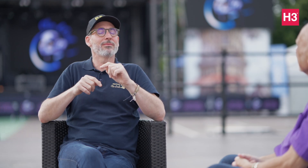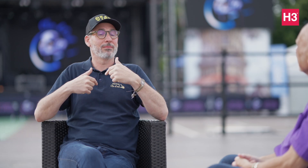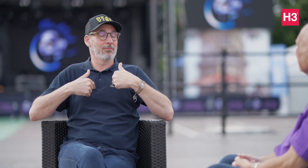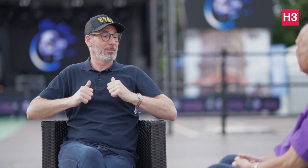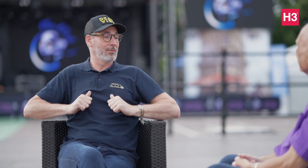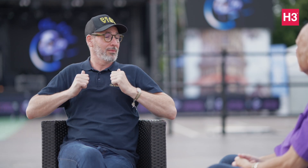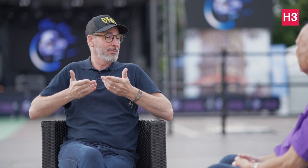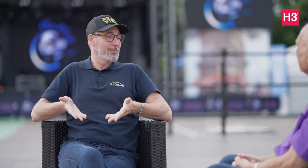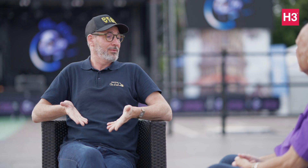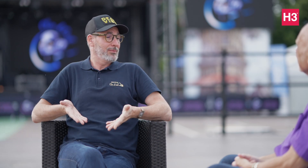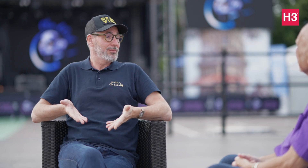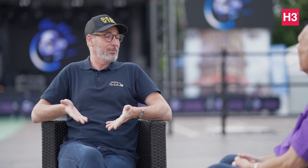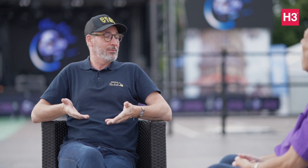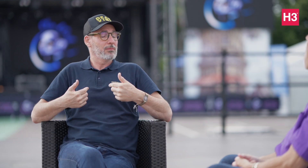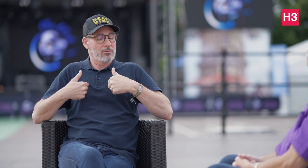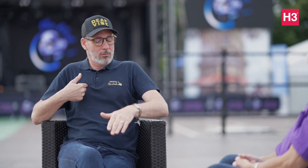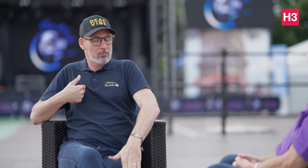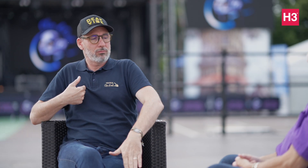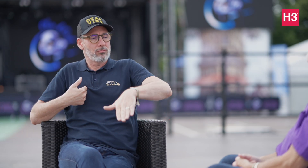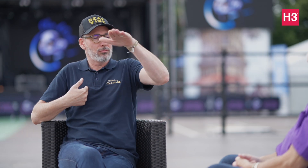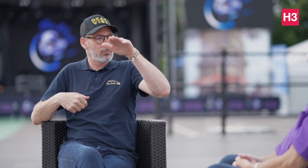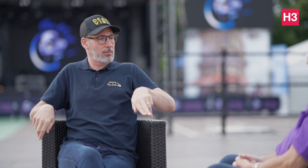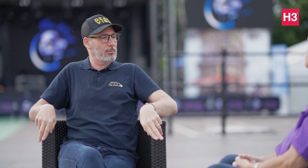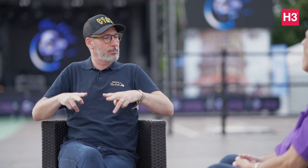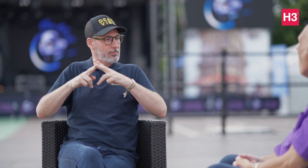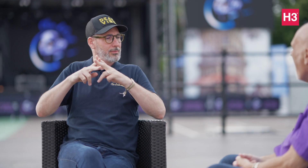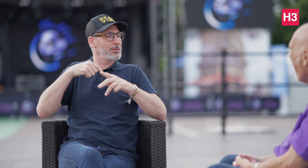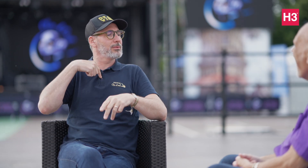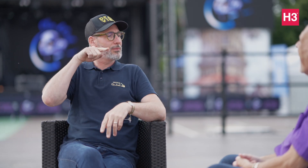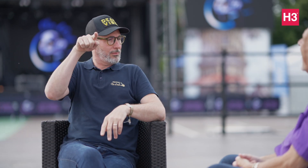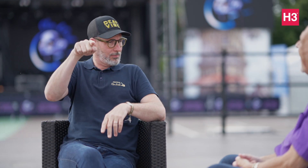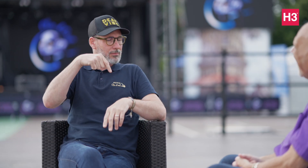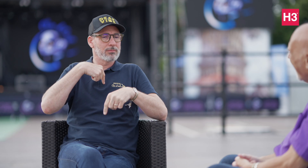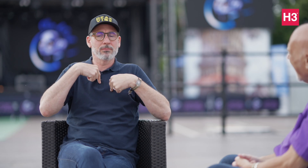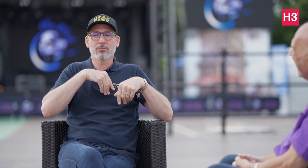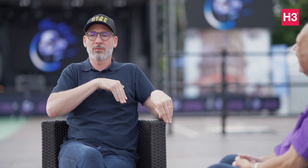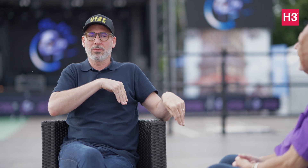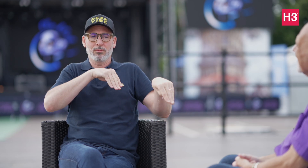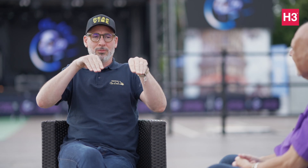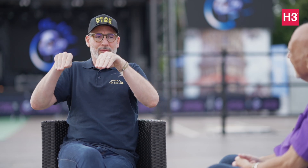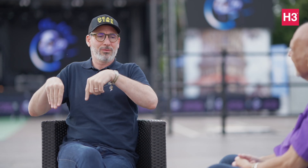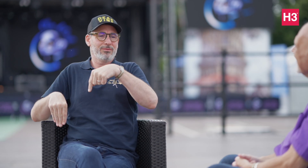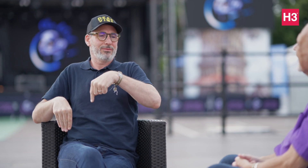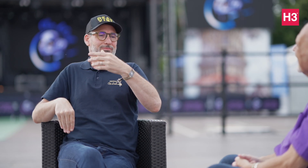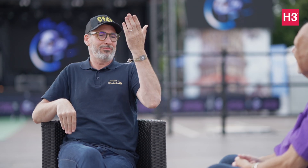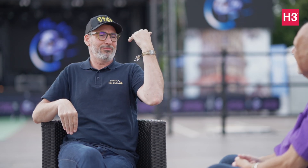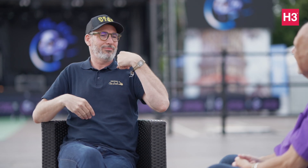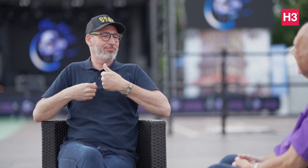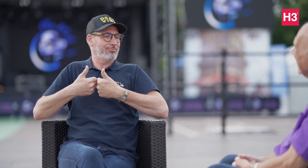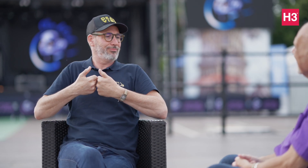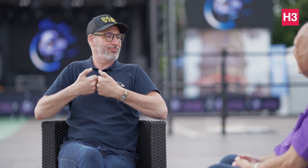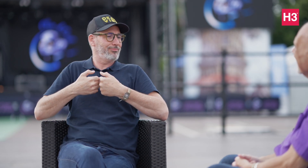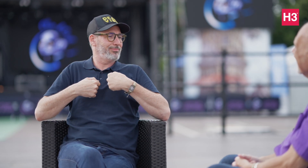First of all, I live here. I grew up in Paris but moved to Reims to start a family.